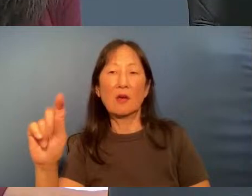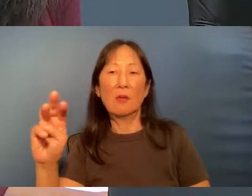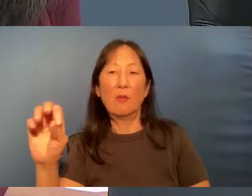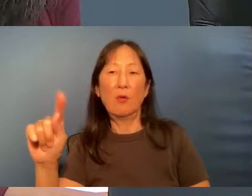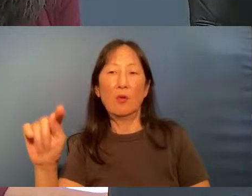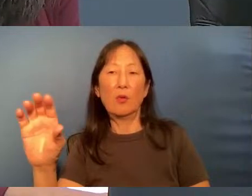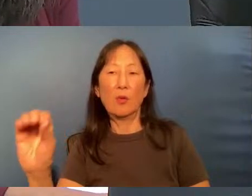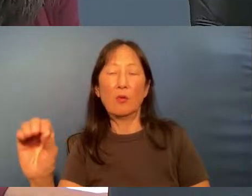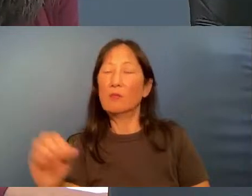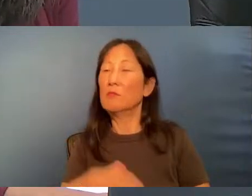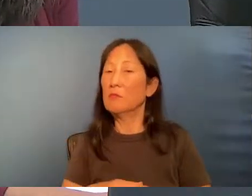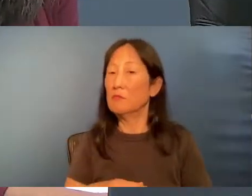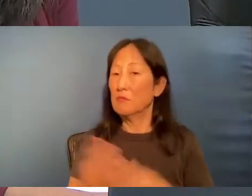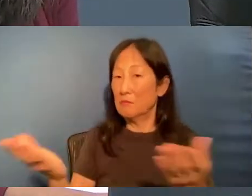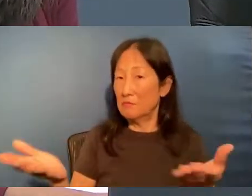Mr. Sakamoto, please, please proceed.